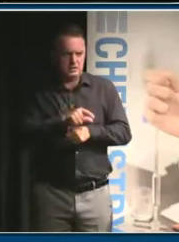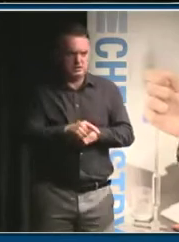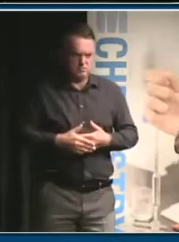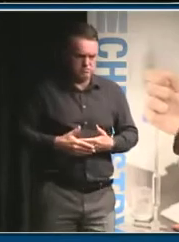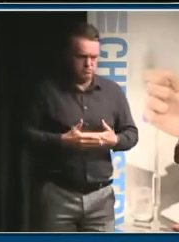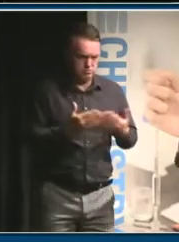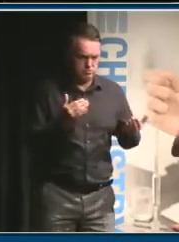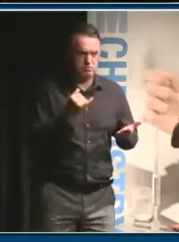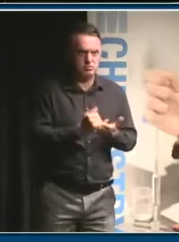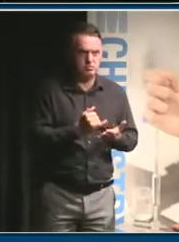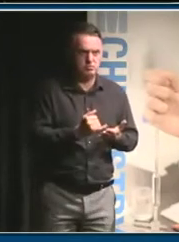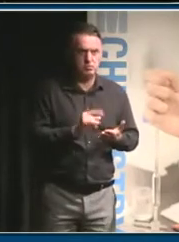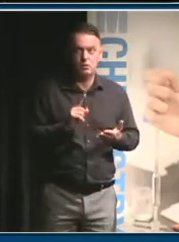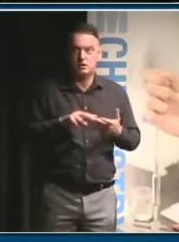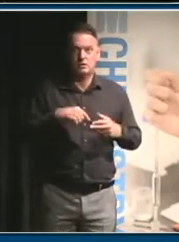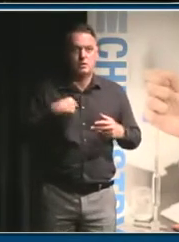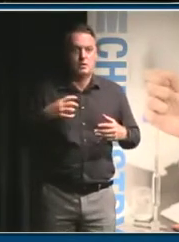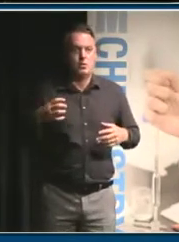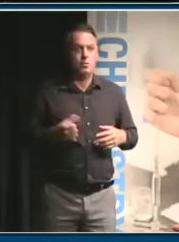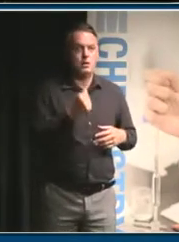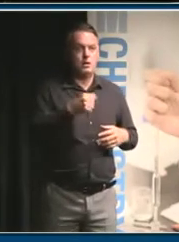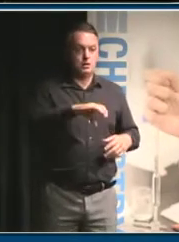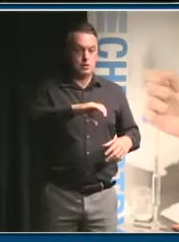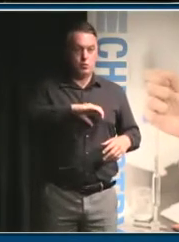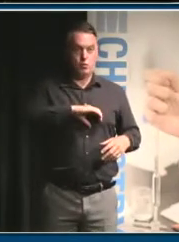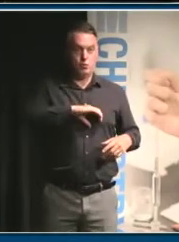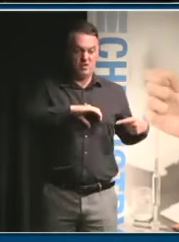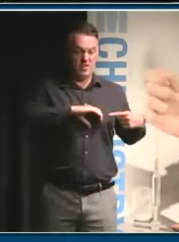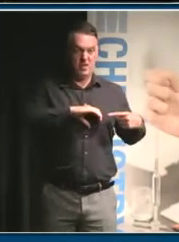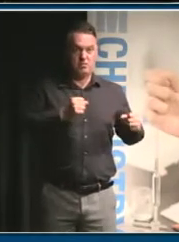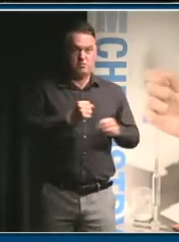I got an award for something that ended up causing my son's disease and ultimate death.